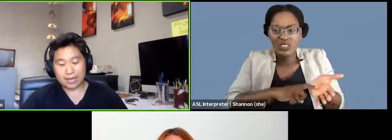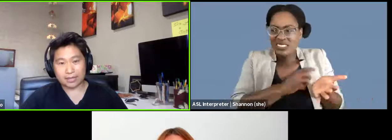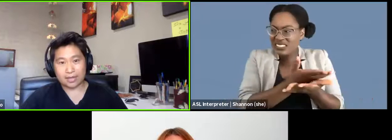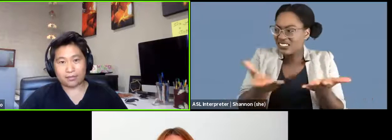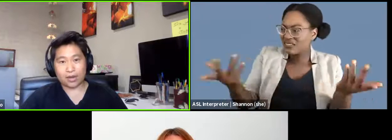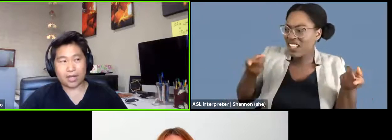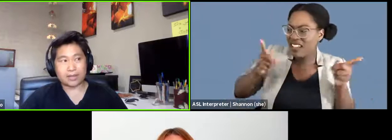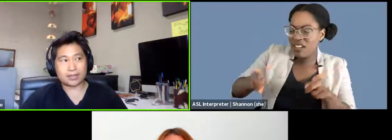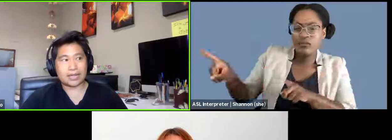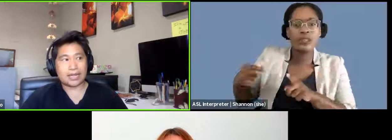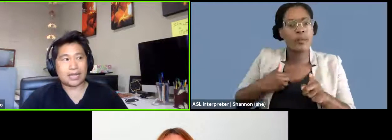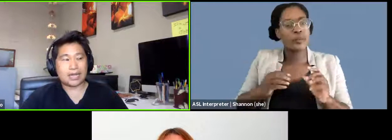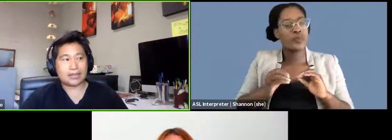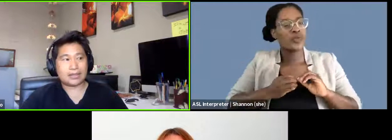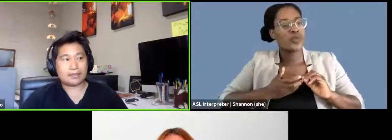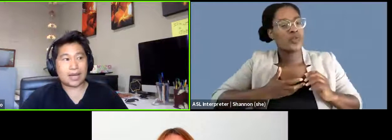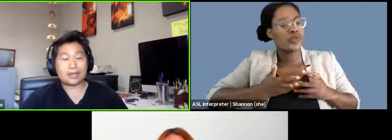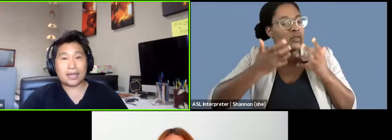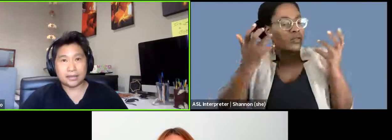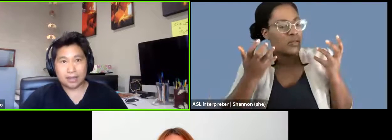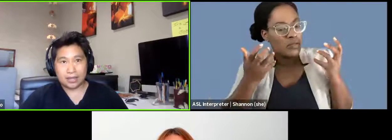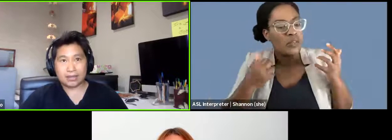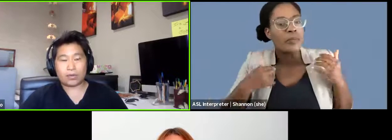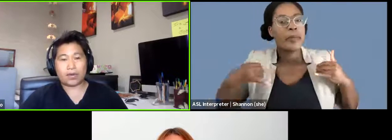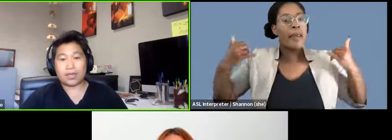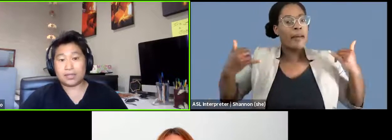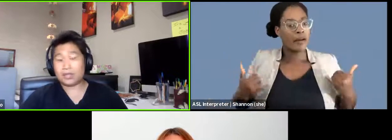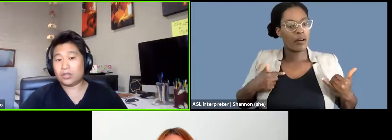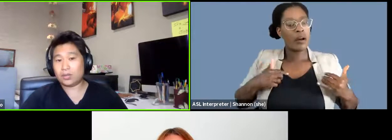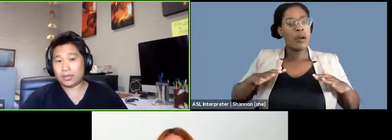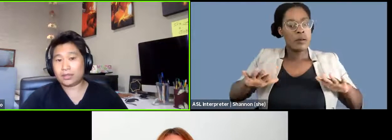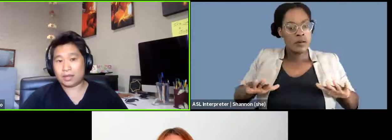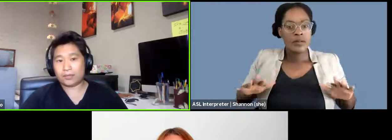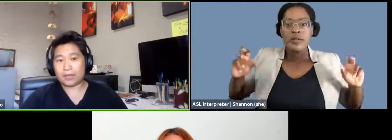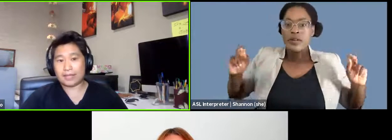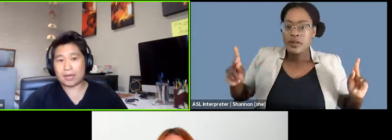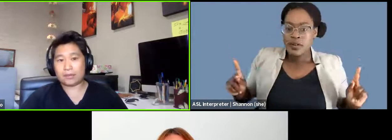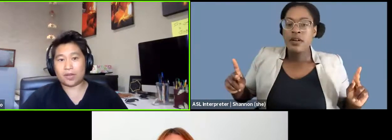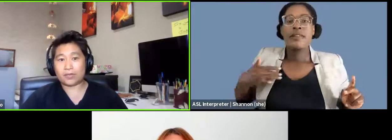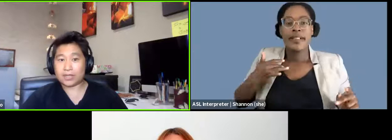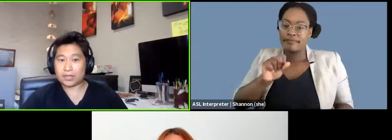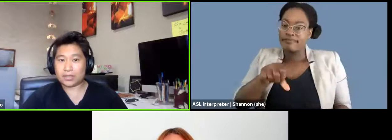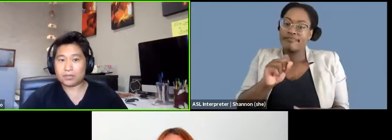next thing for us. I would like to think we are continuing these types of conversations